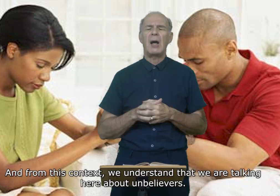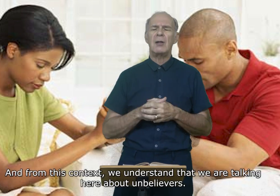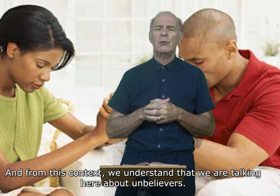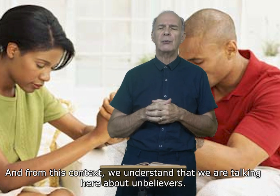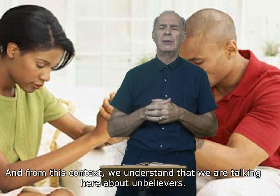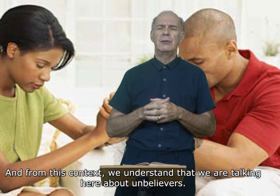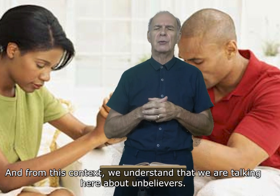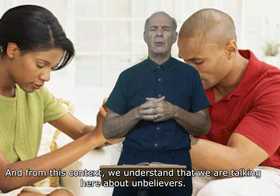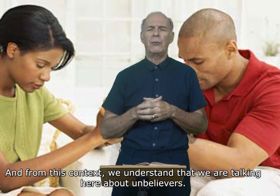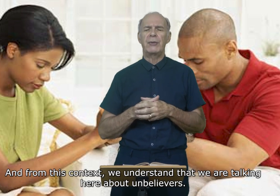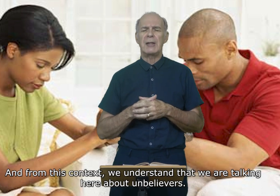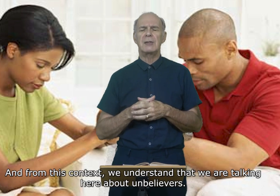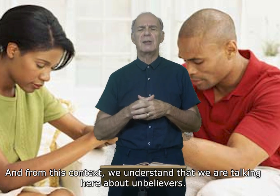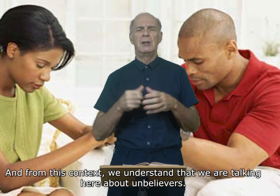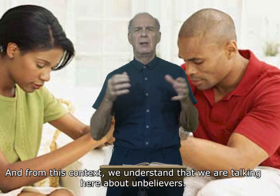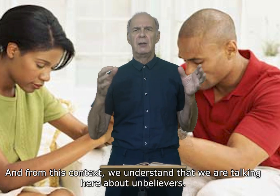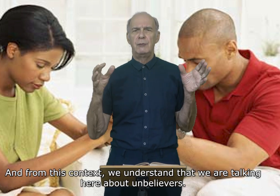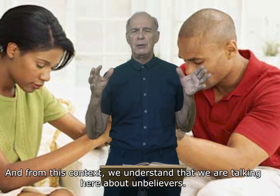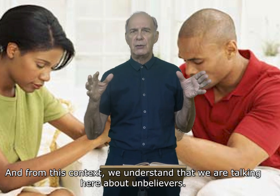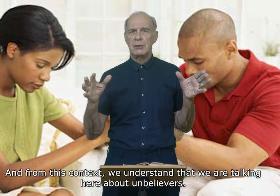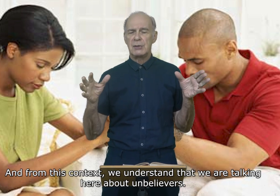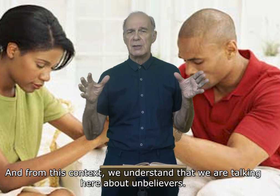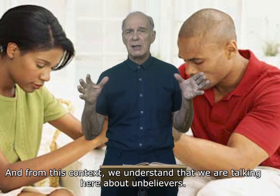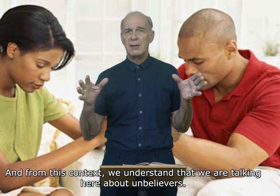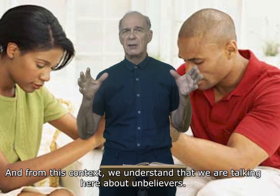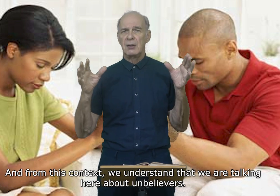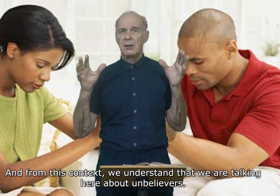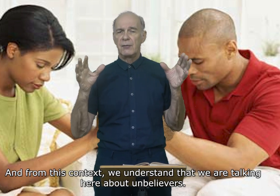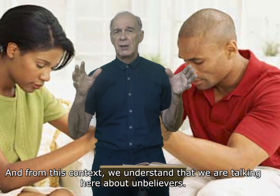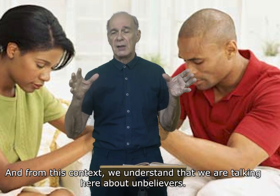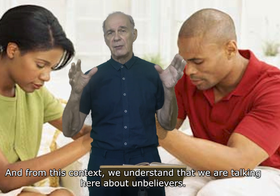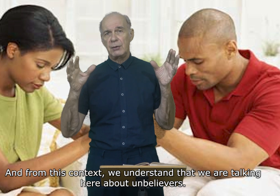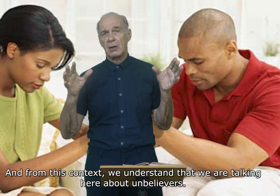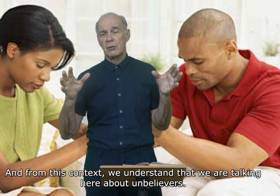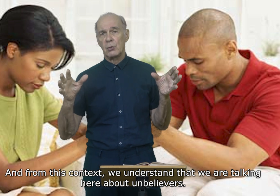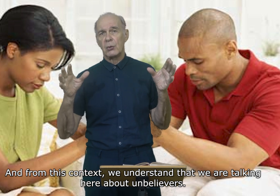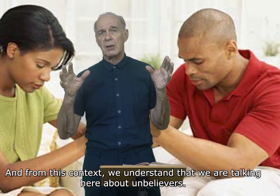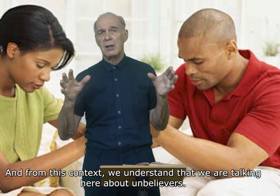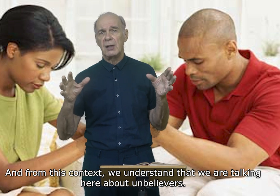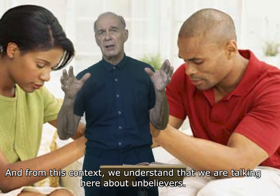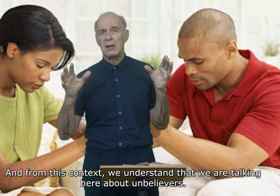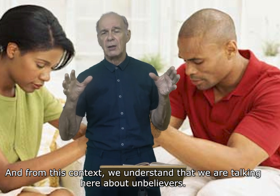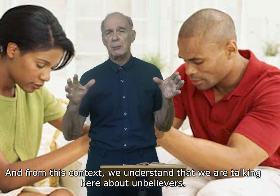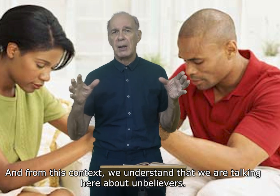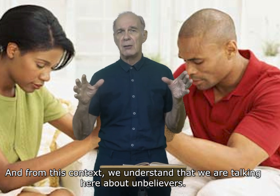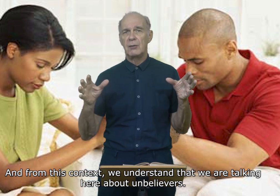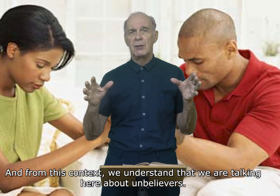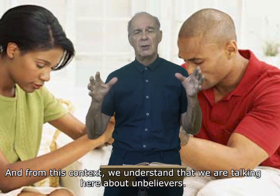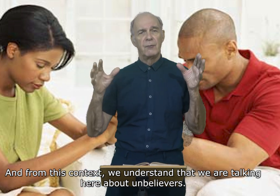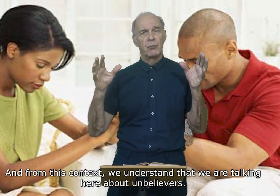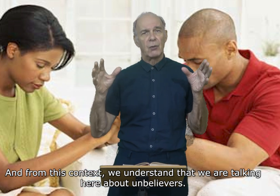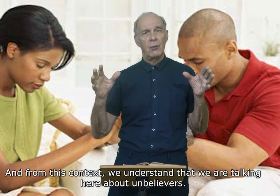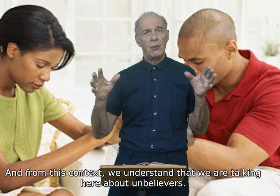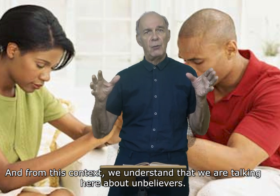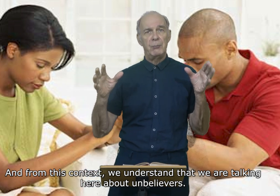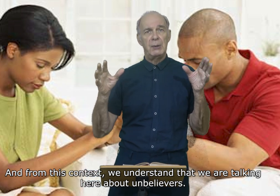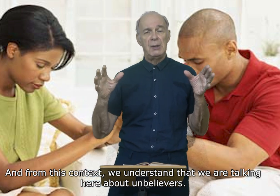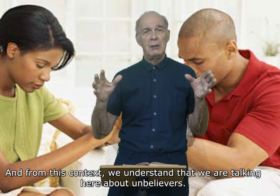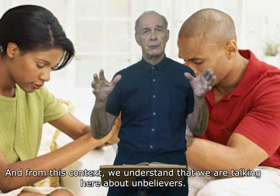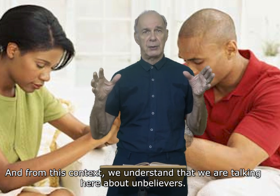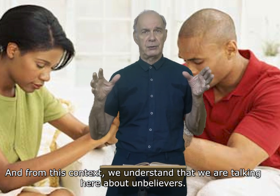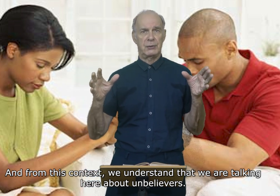And from this context, we understand that we are talking here about unbelievers.